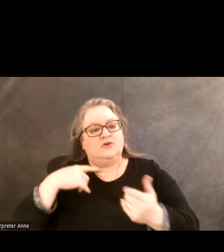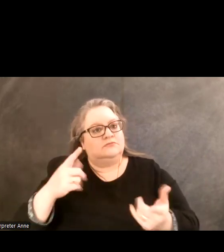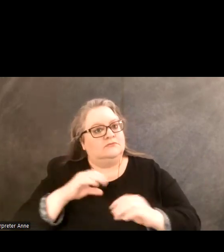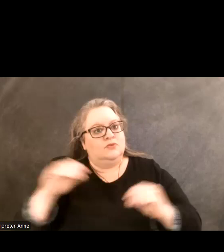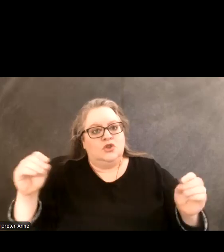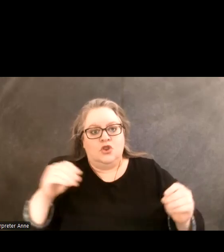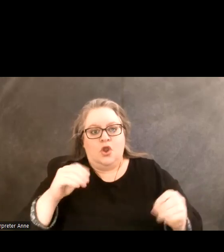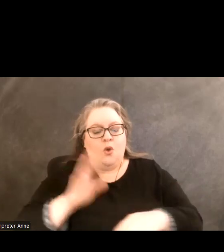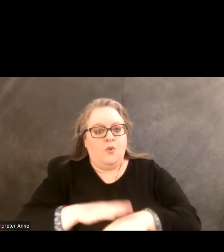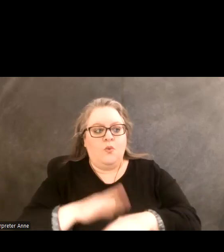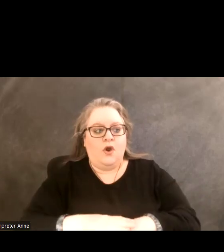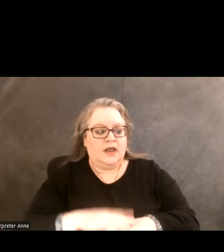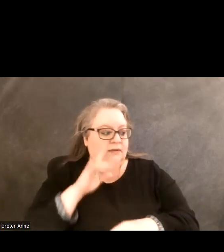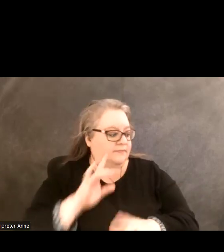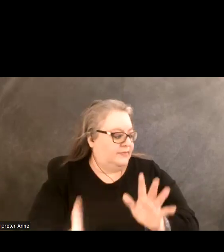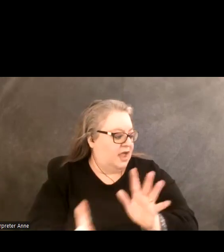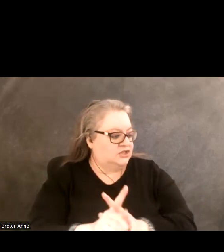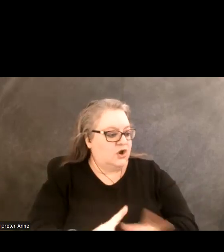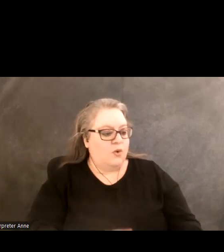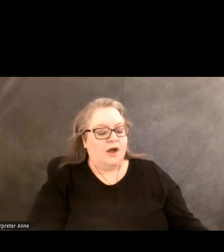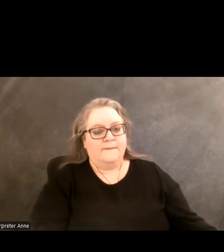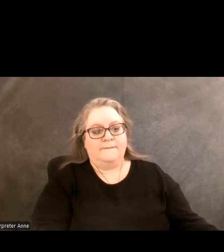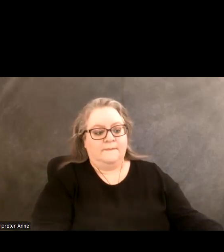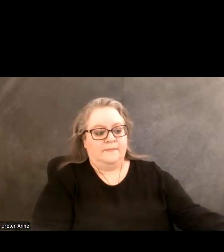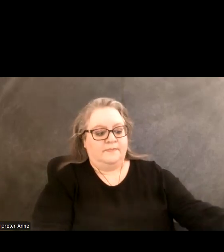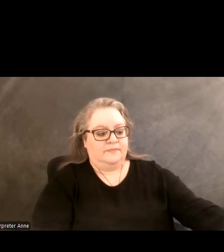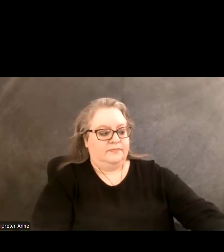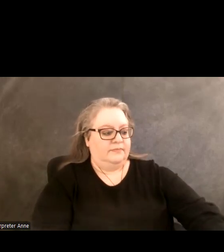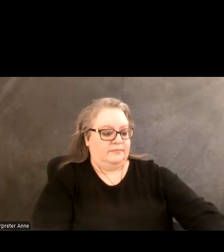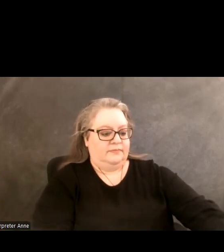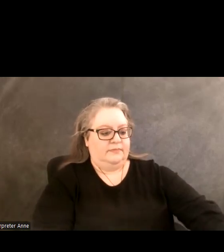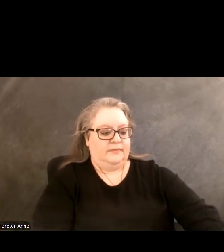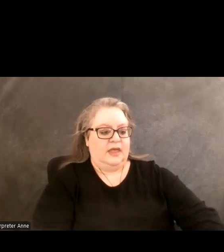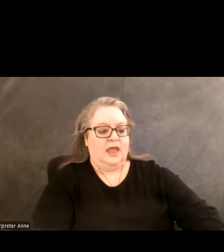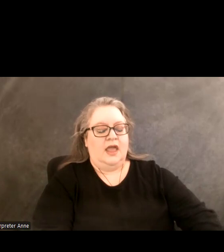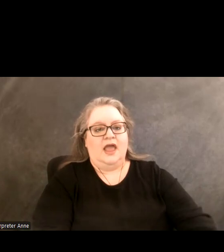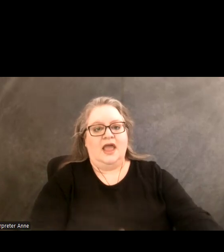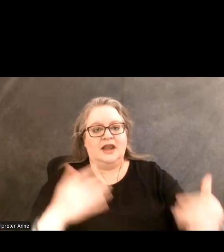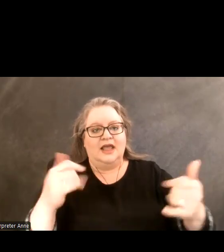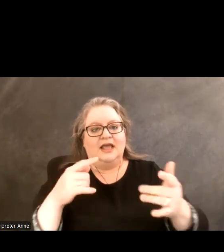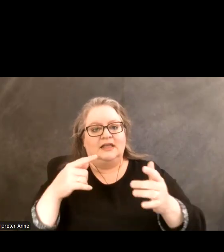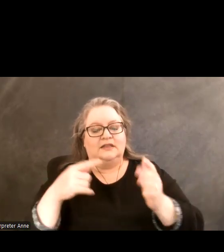show up, find out there are three flights of stairs, and at this point, I did not have any orthotics and that's a lot of